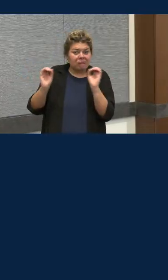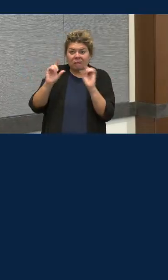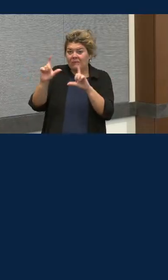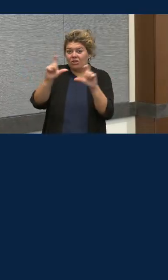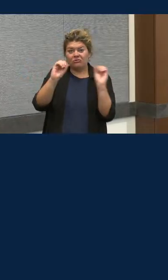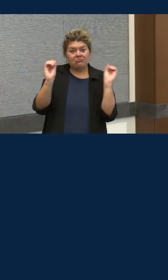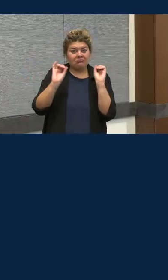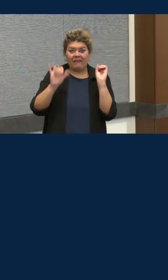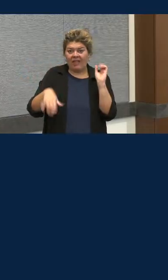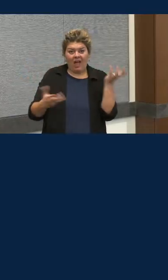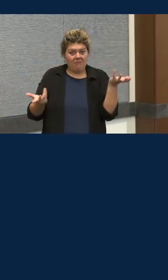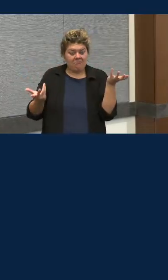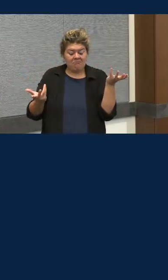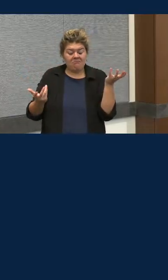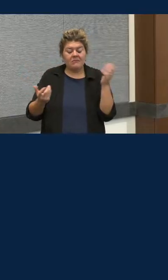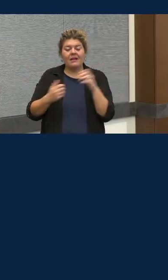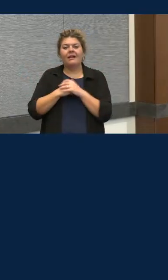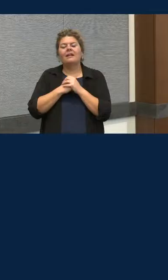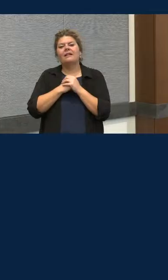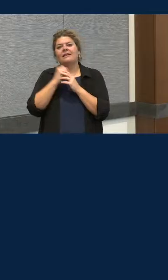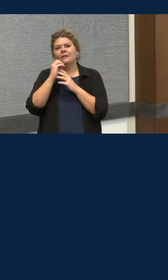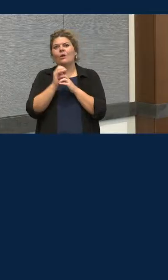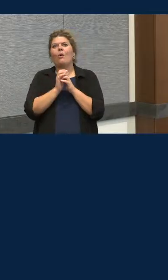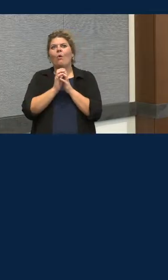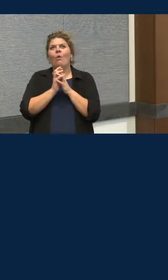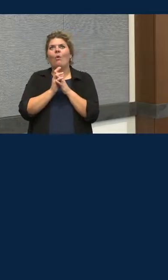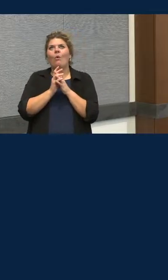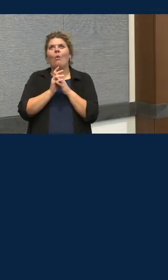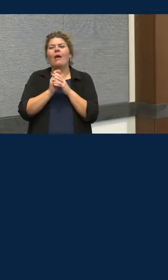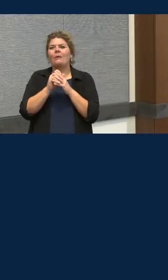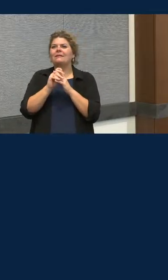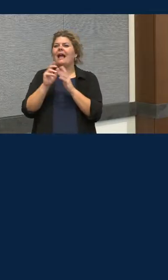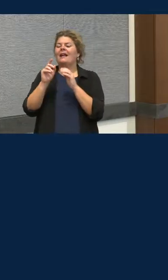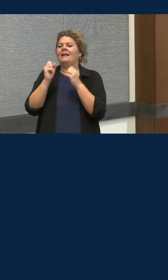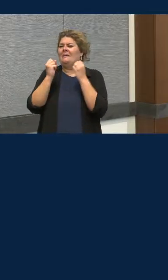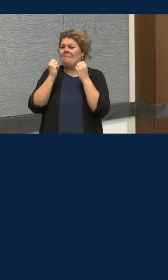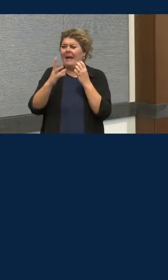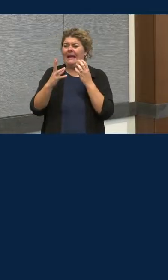those. You know, so it was one